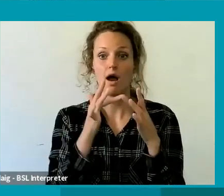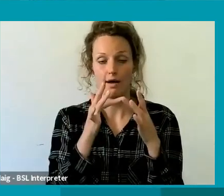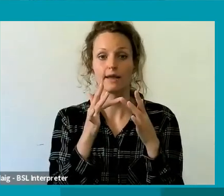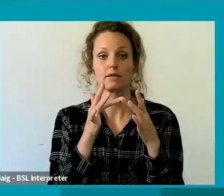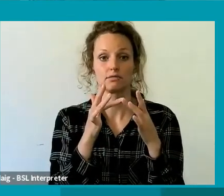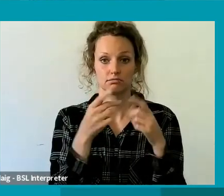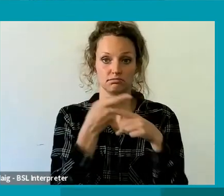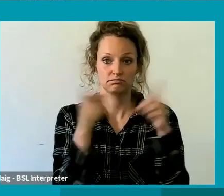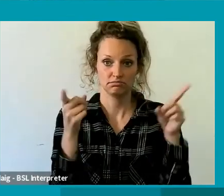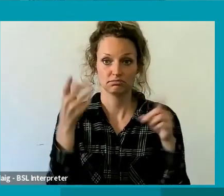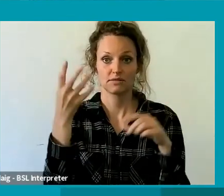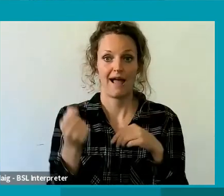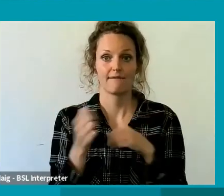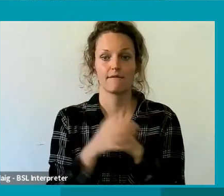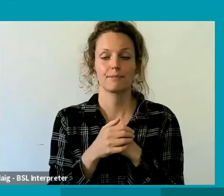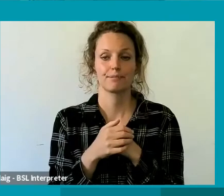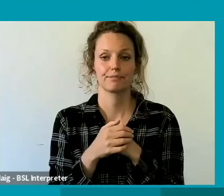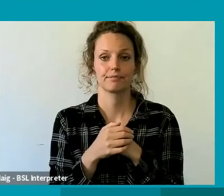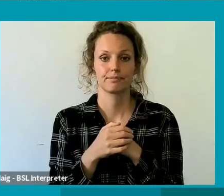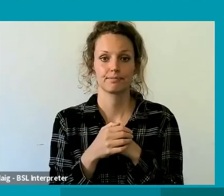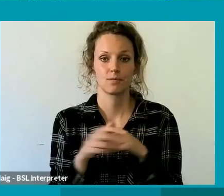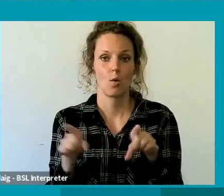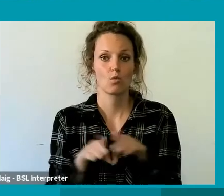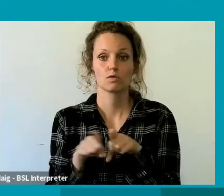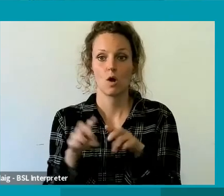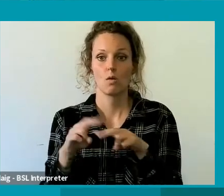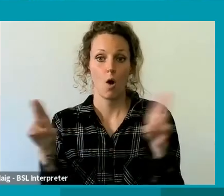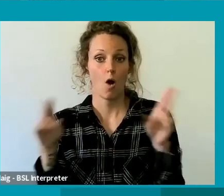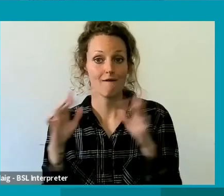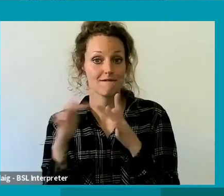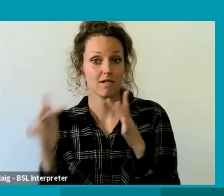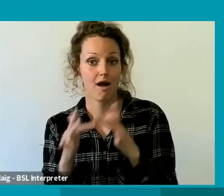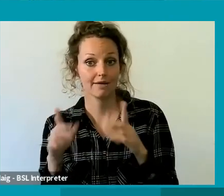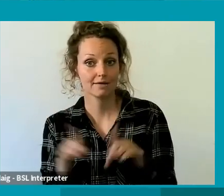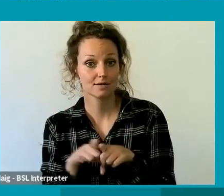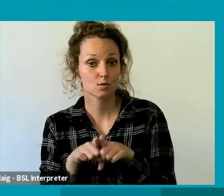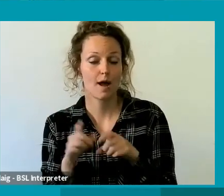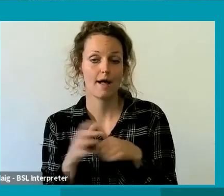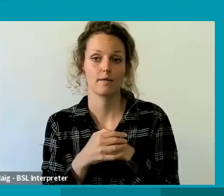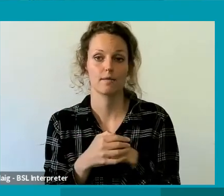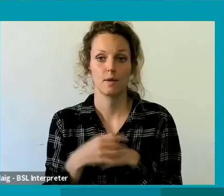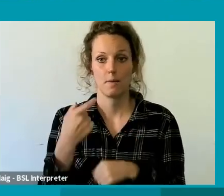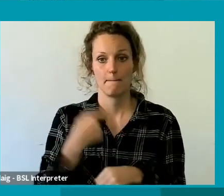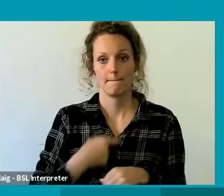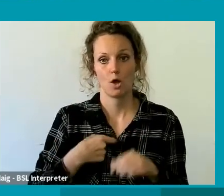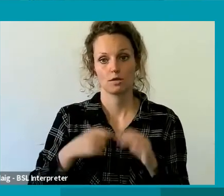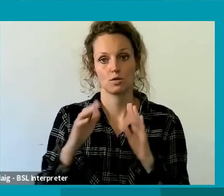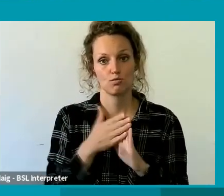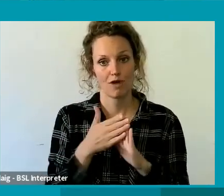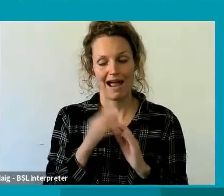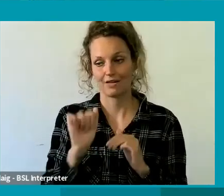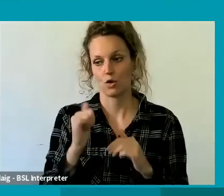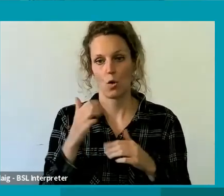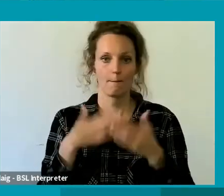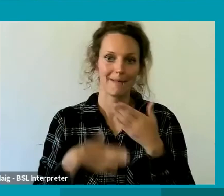but it's also offline as well. Your personal brand is, you know your behaviors, who you are, how you present yourself.